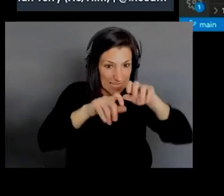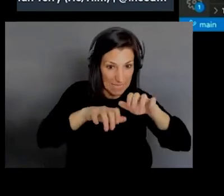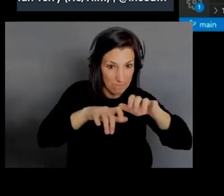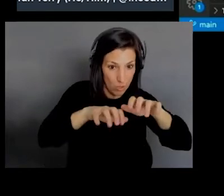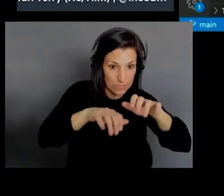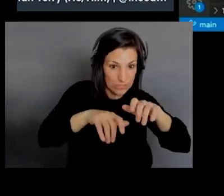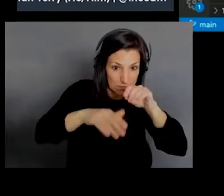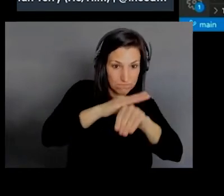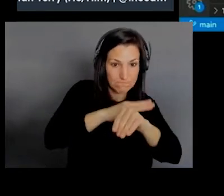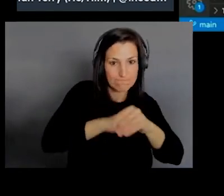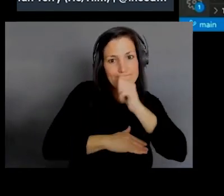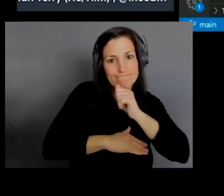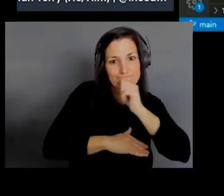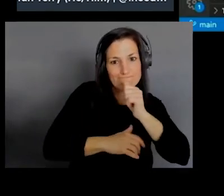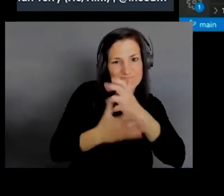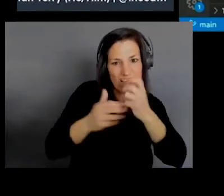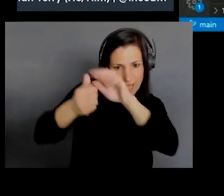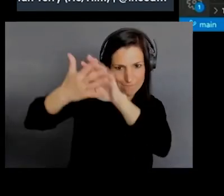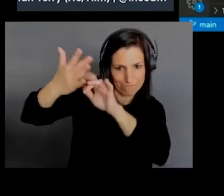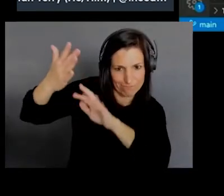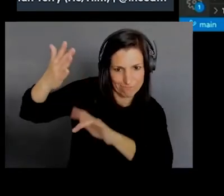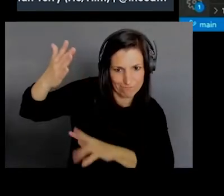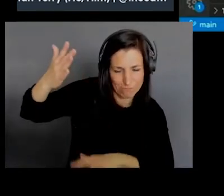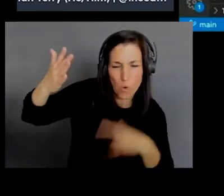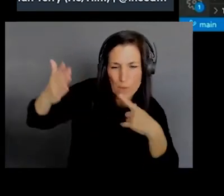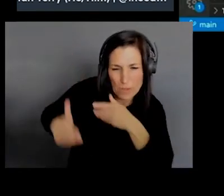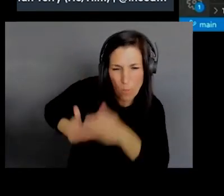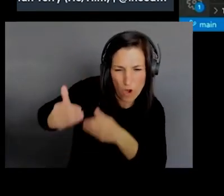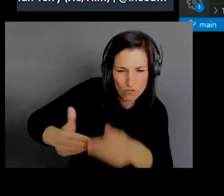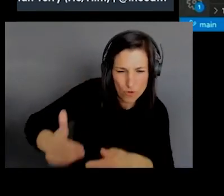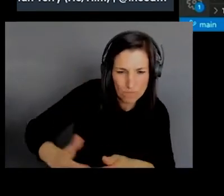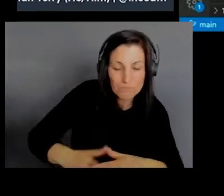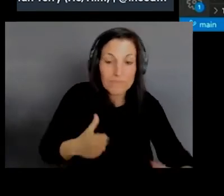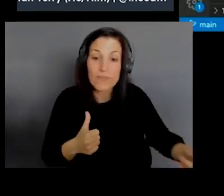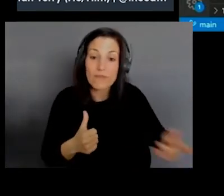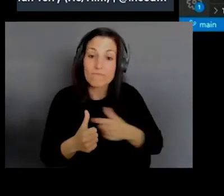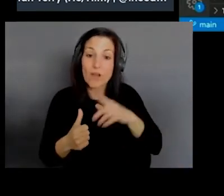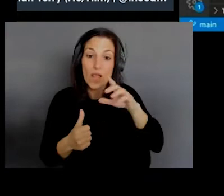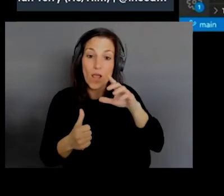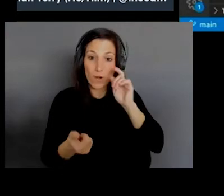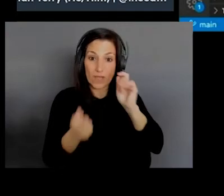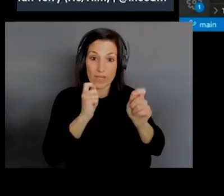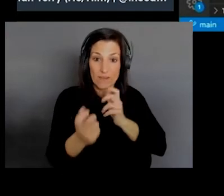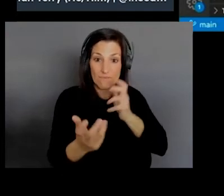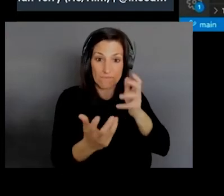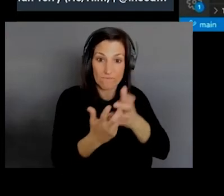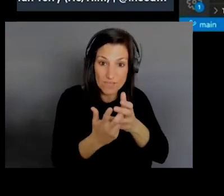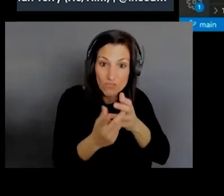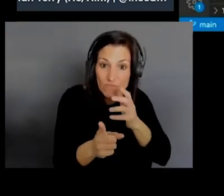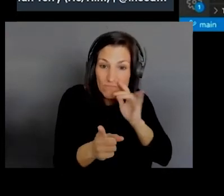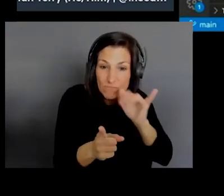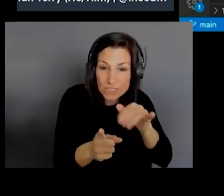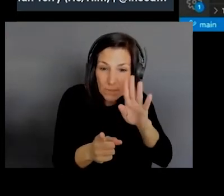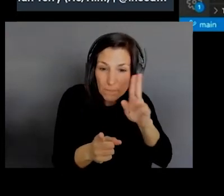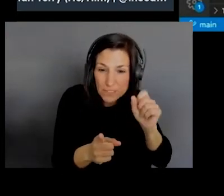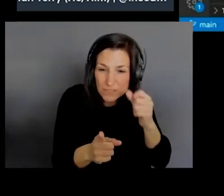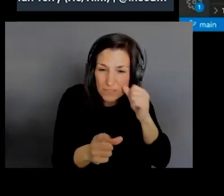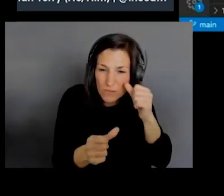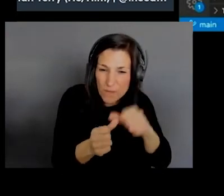but we can walk through it. So the first one is, we're gonna configure the EventBridge bus. If you remember, there were those three flavors of EventBridge, default,